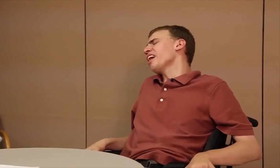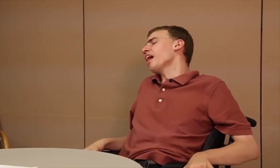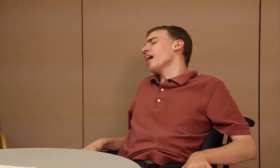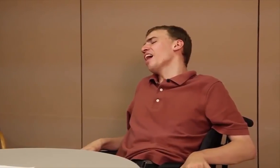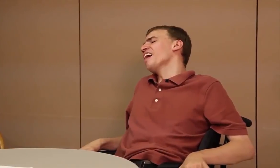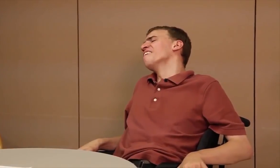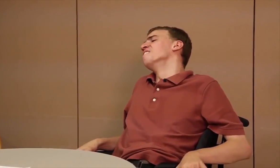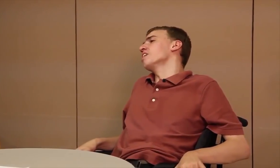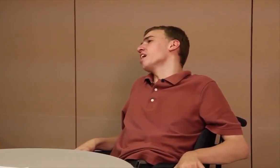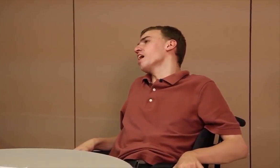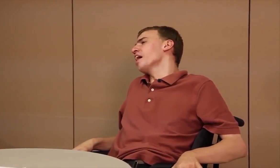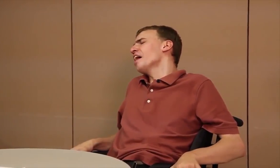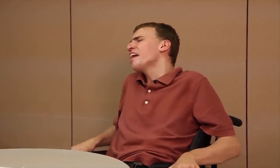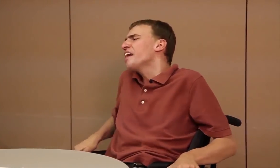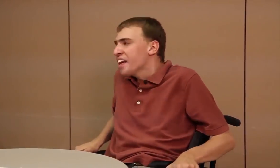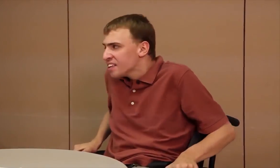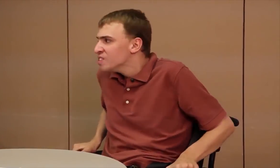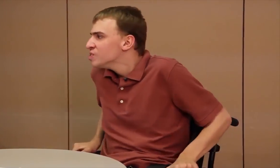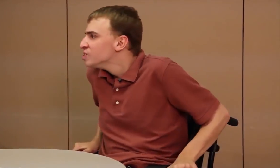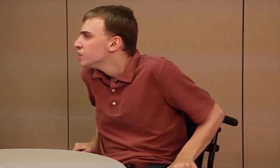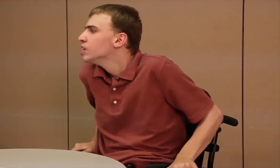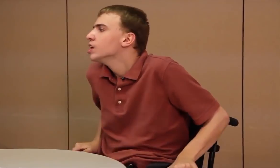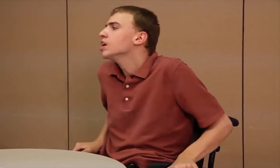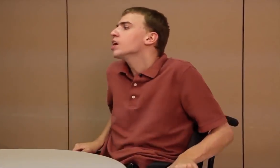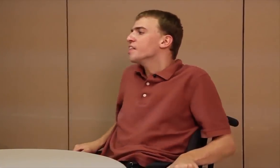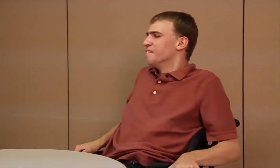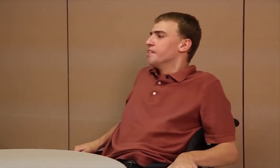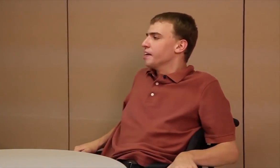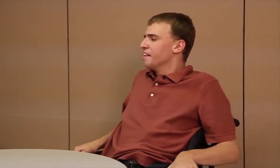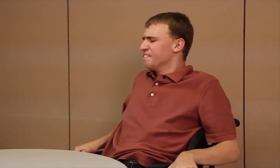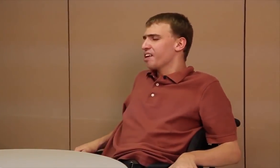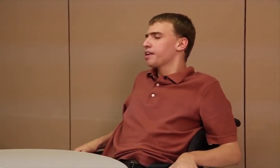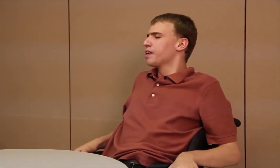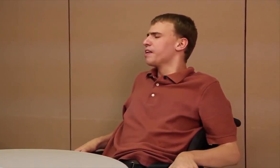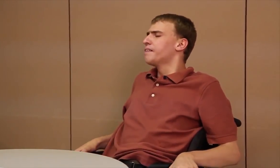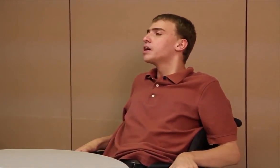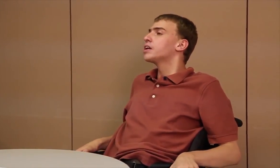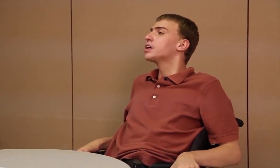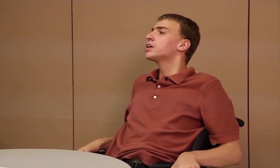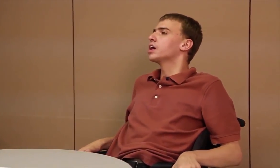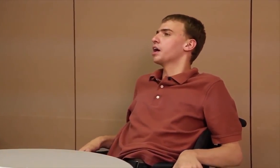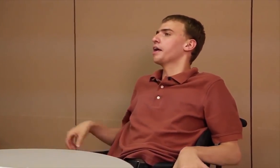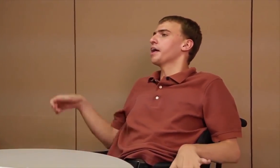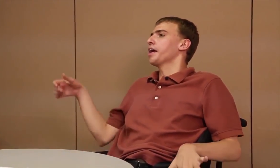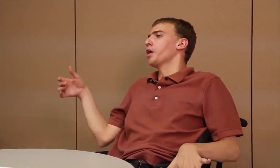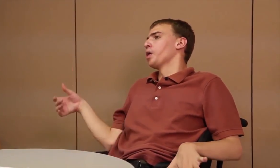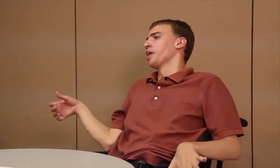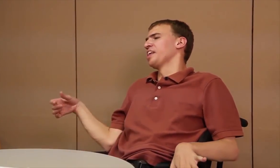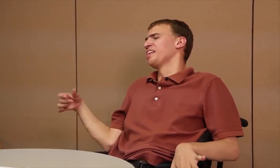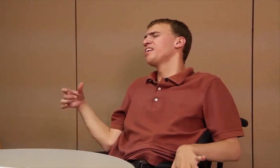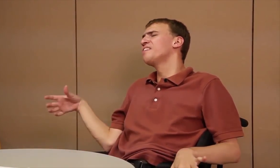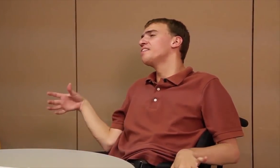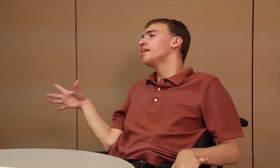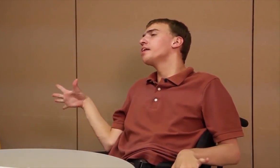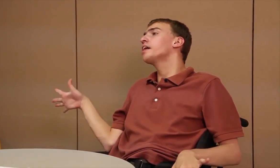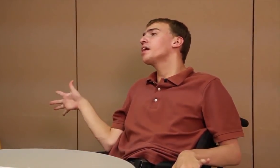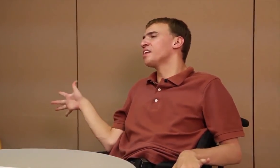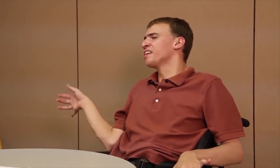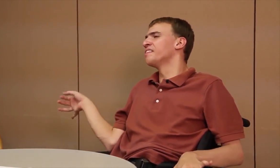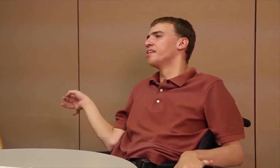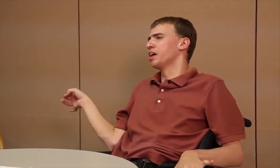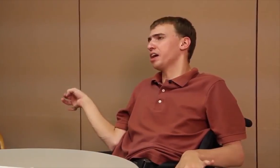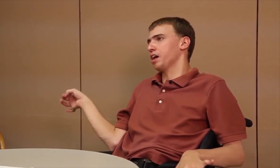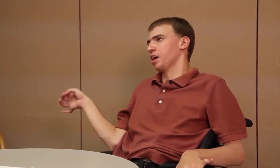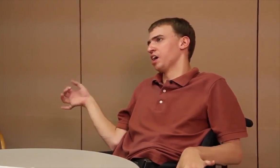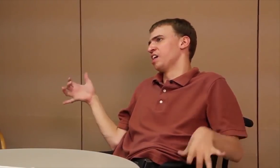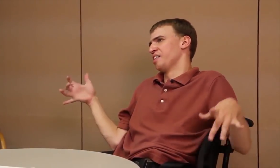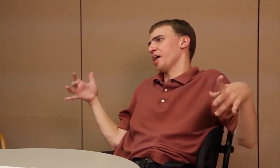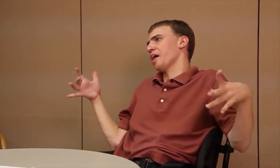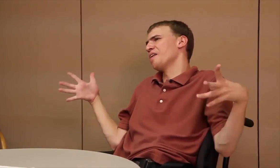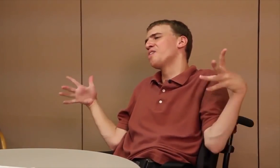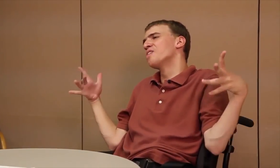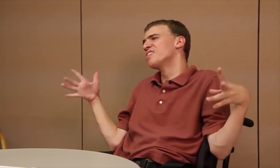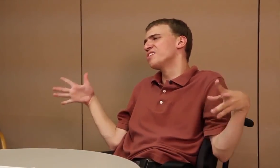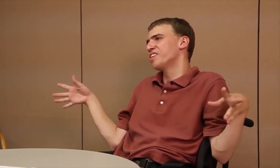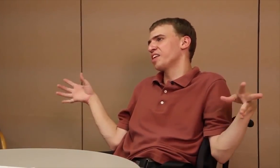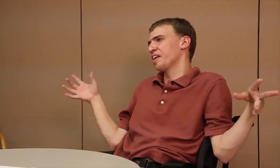Tyler: Yeah, um, I... my girlfriend and I are being very intimate and I was wondering